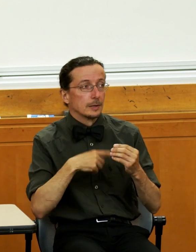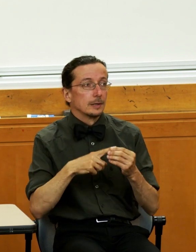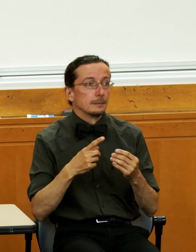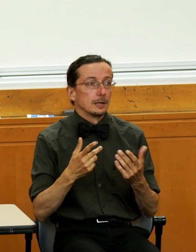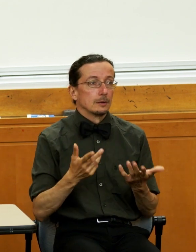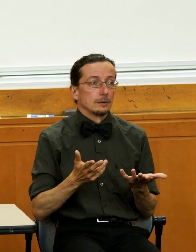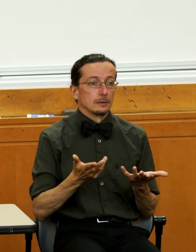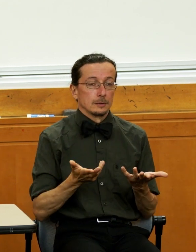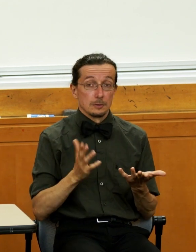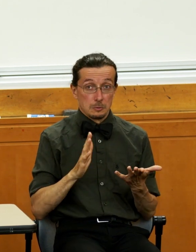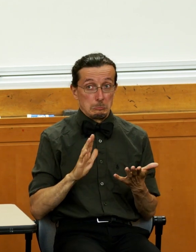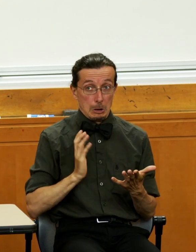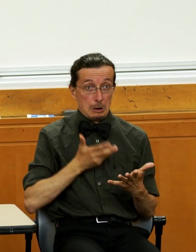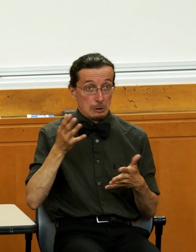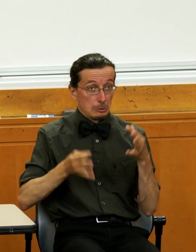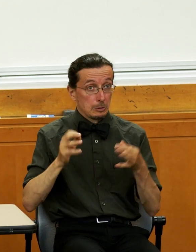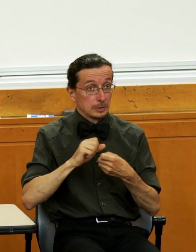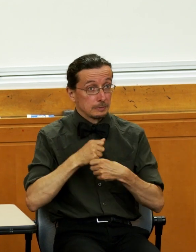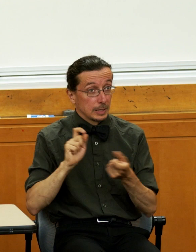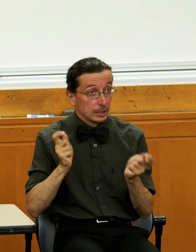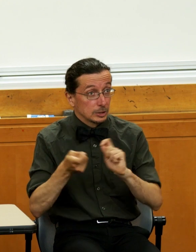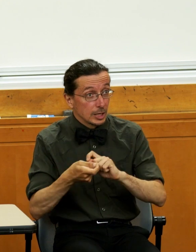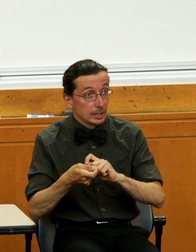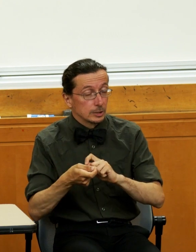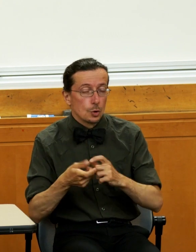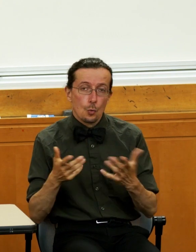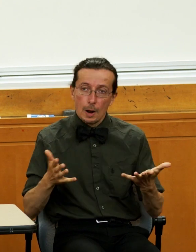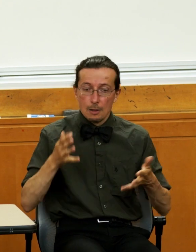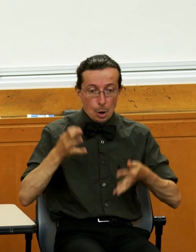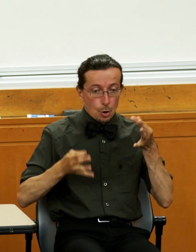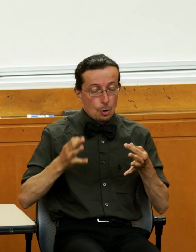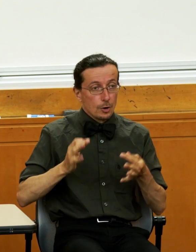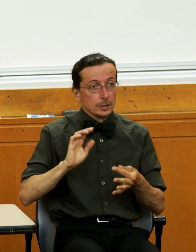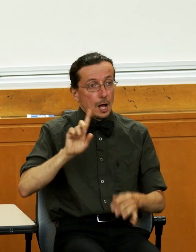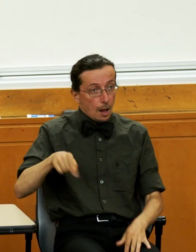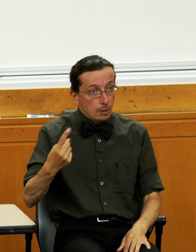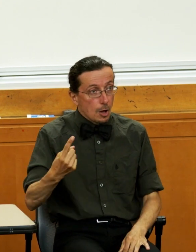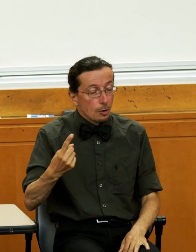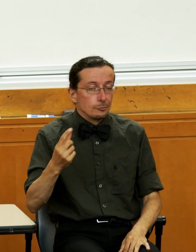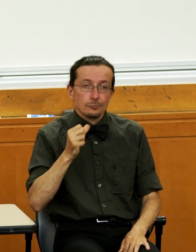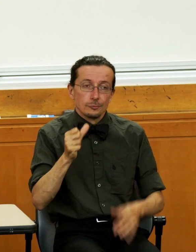are courts creating change, courts alone are never going to create change. Courts, most of the time,